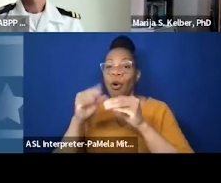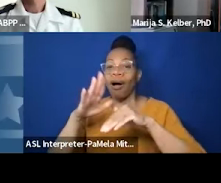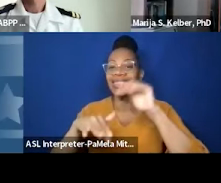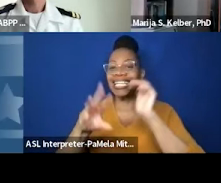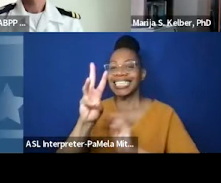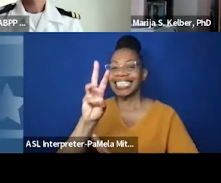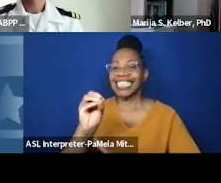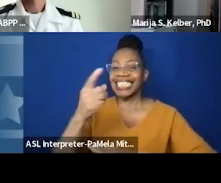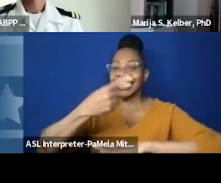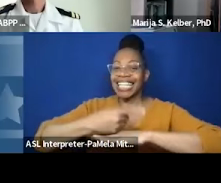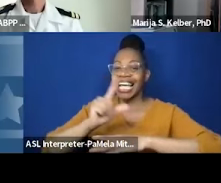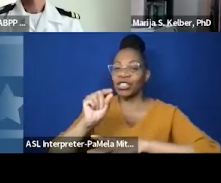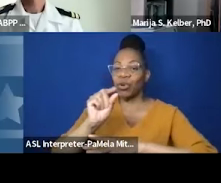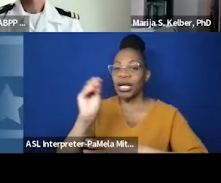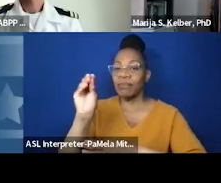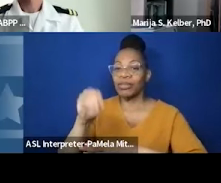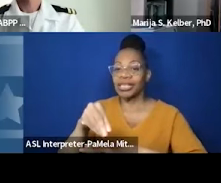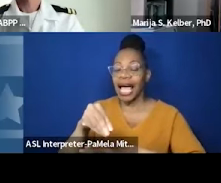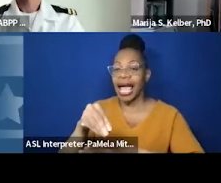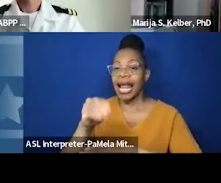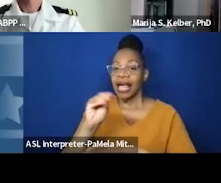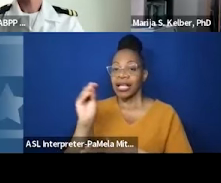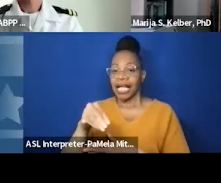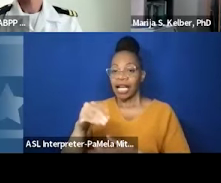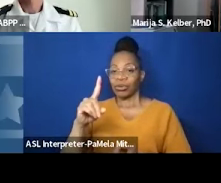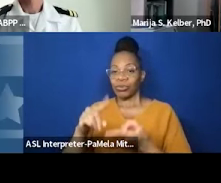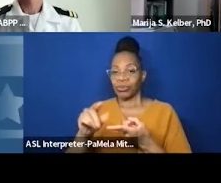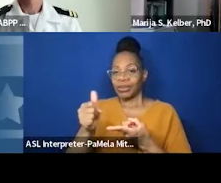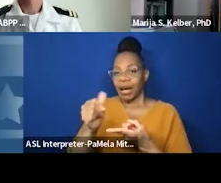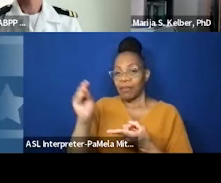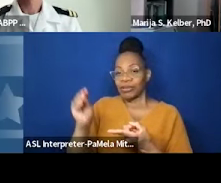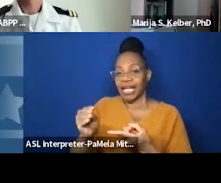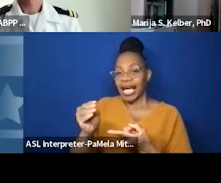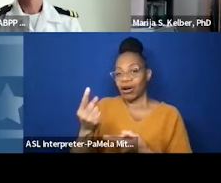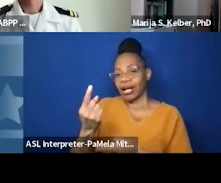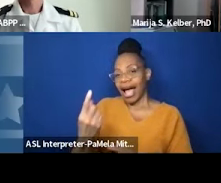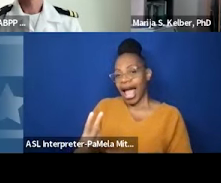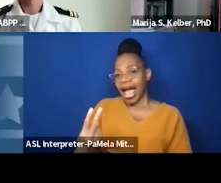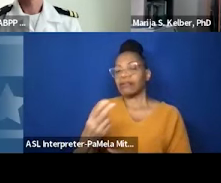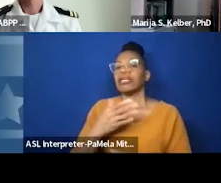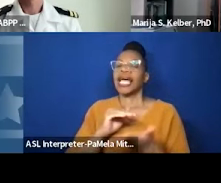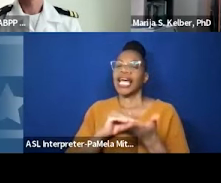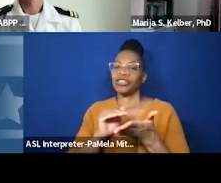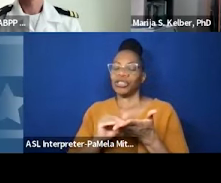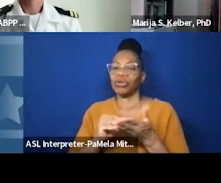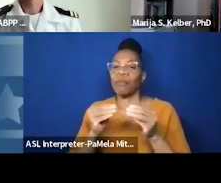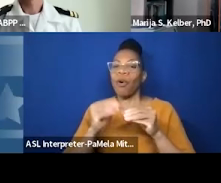The 20% and then the rating reduces to 10%. 10% rating gets halved. Or 20, excuse me, over 20% gets reduced to 10,